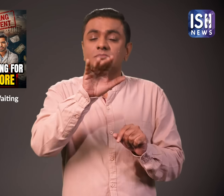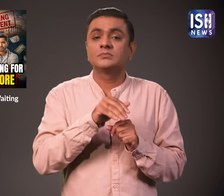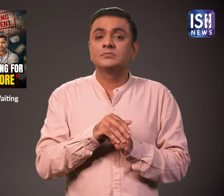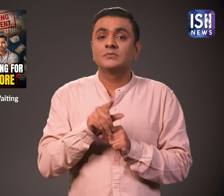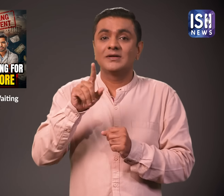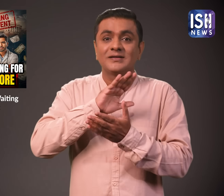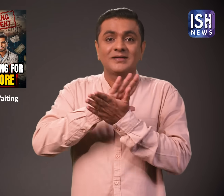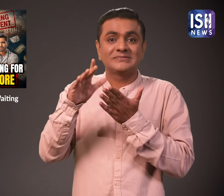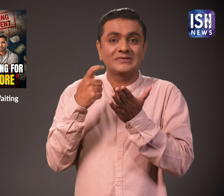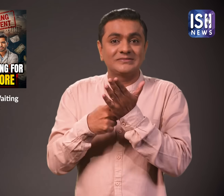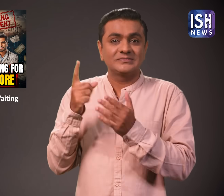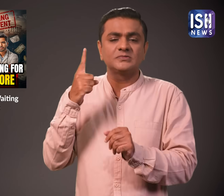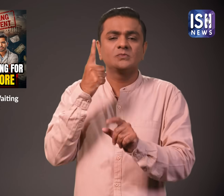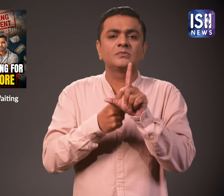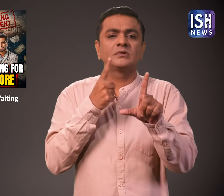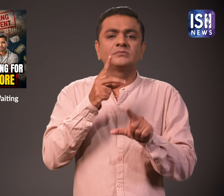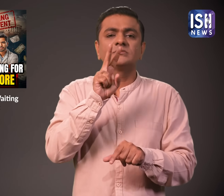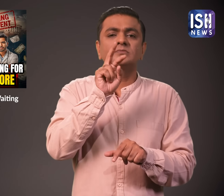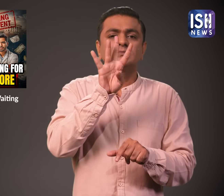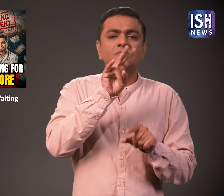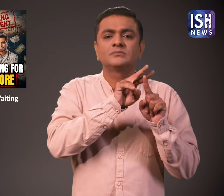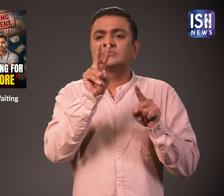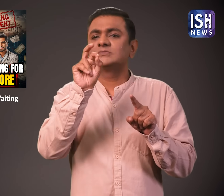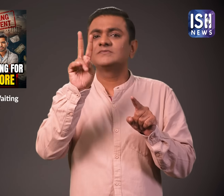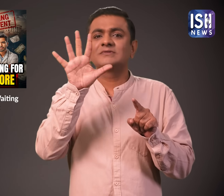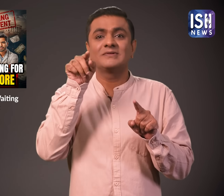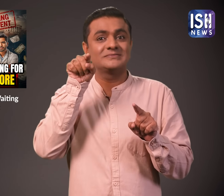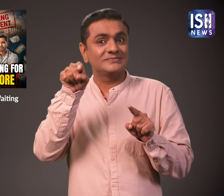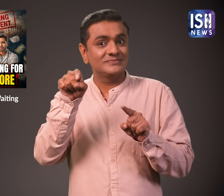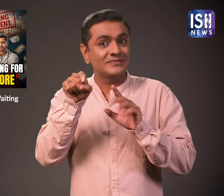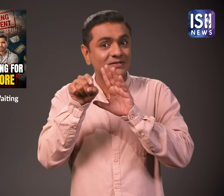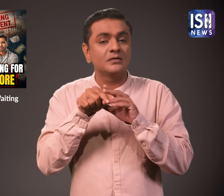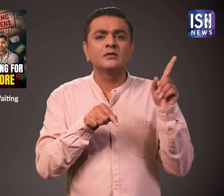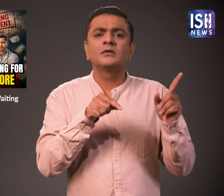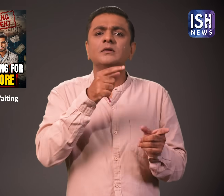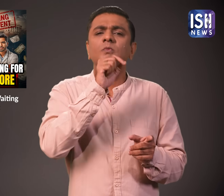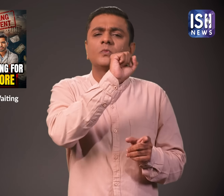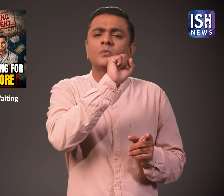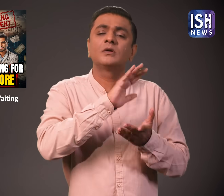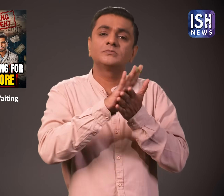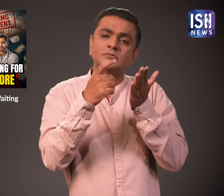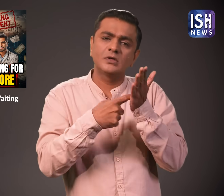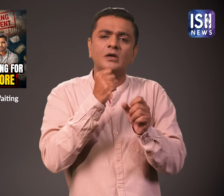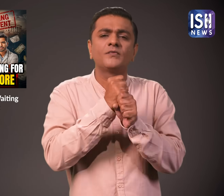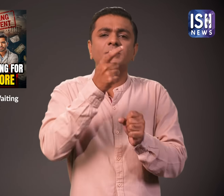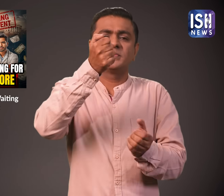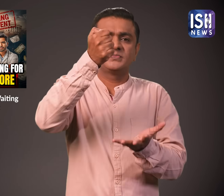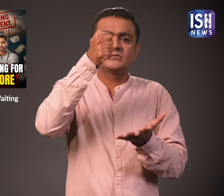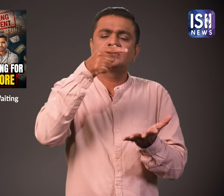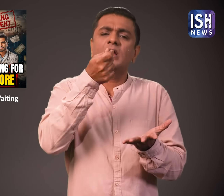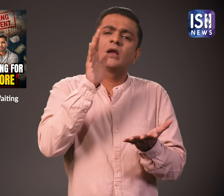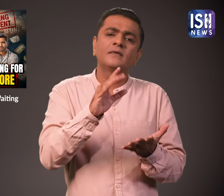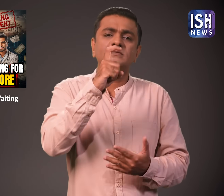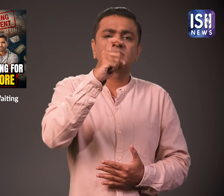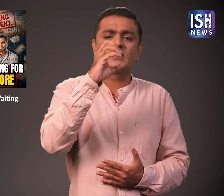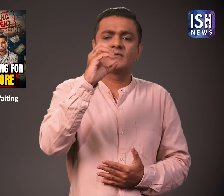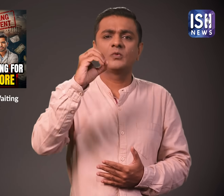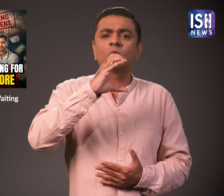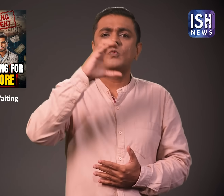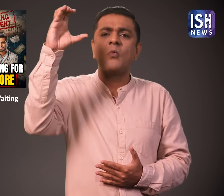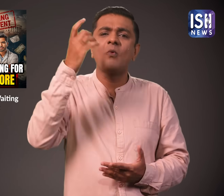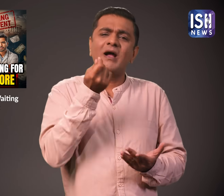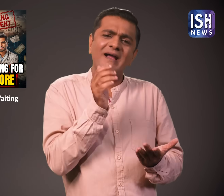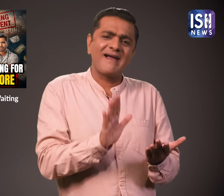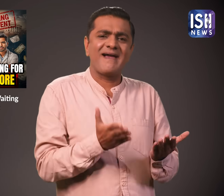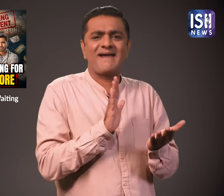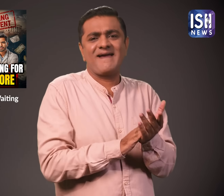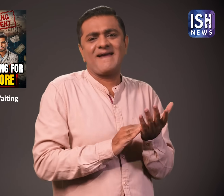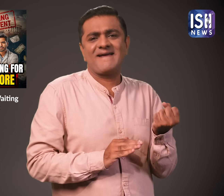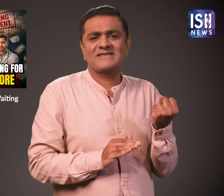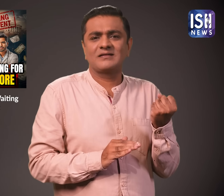In Haryana, the government set aside only ₹700 crore for the scheme in 2024–25,